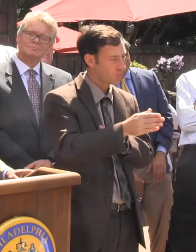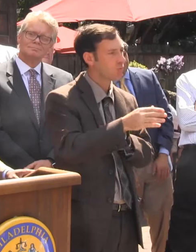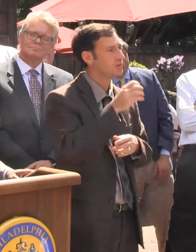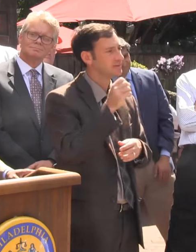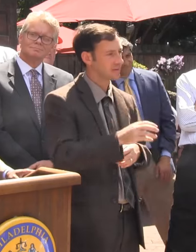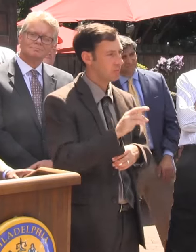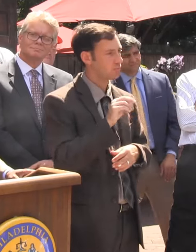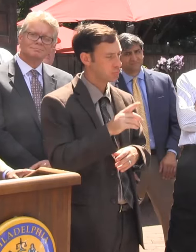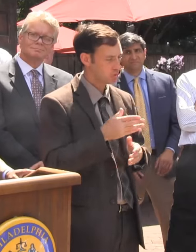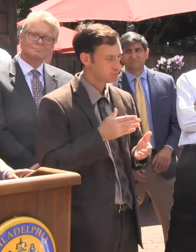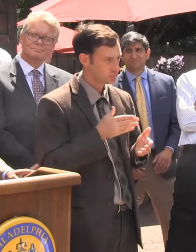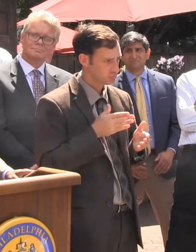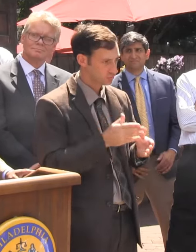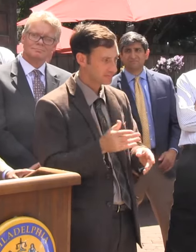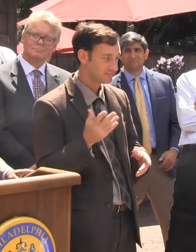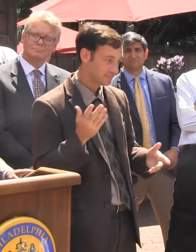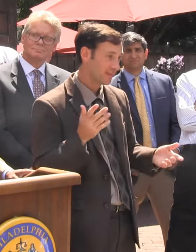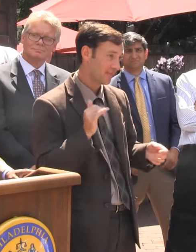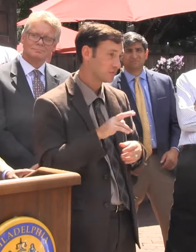*Mayor* Ok, that was 36 years ago, the